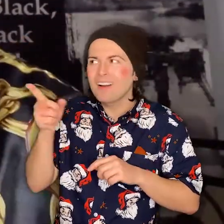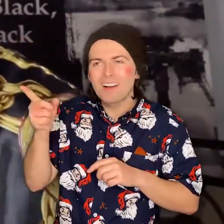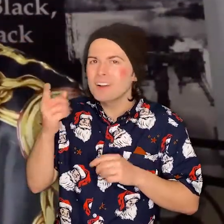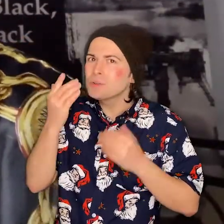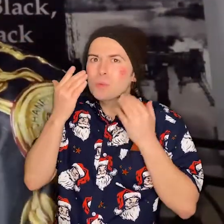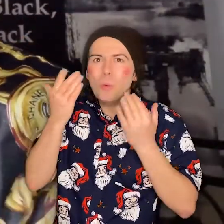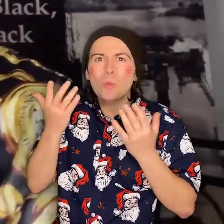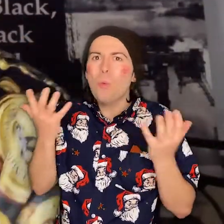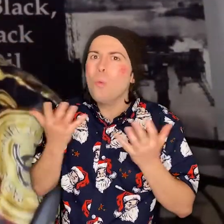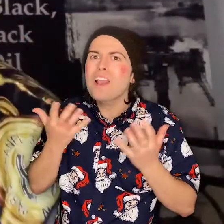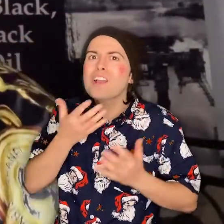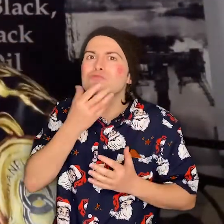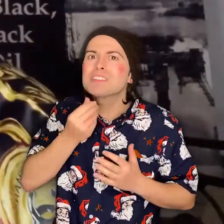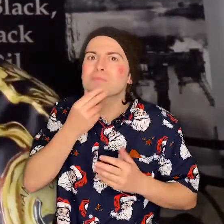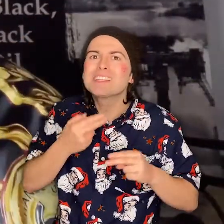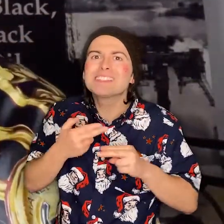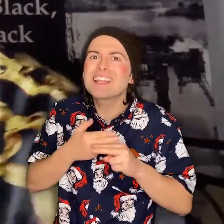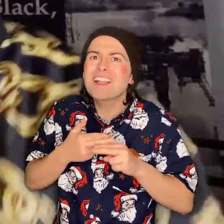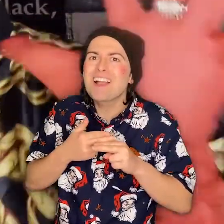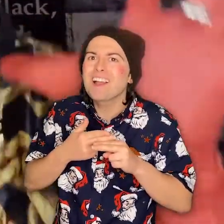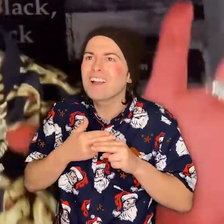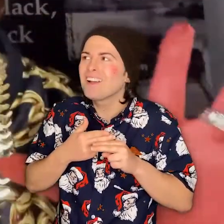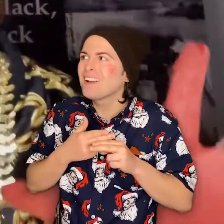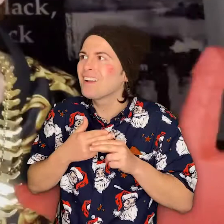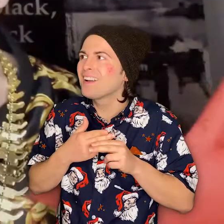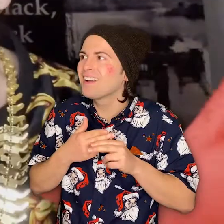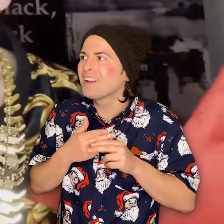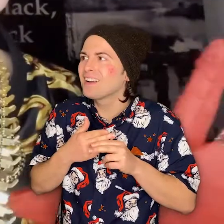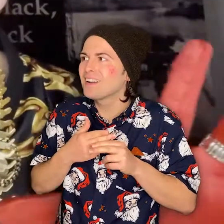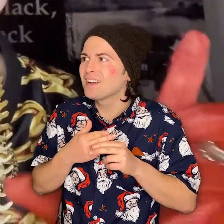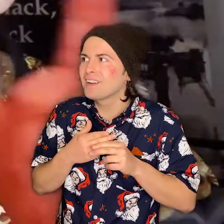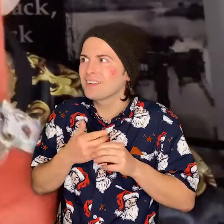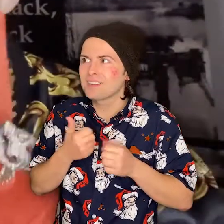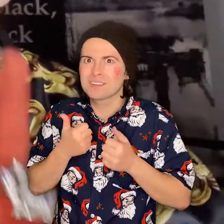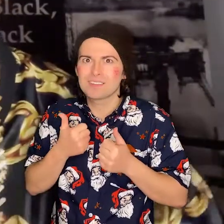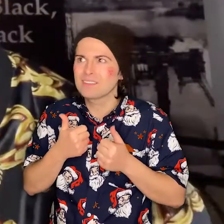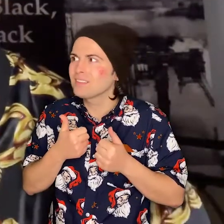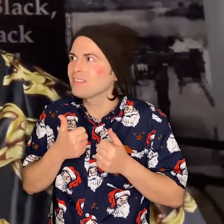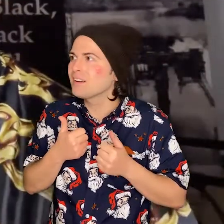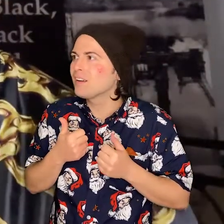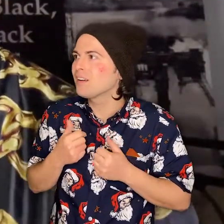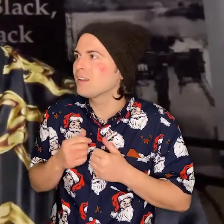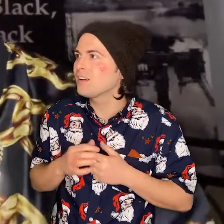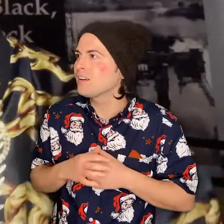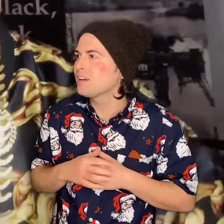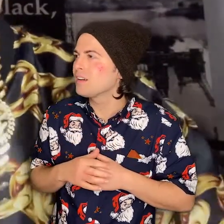where they will be on Christmas day but I have a plan.